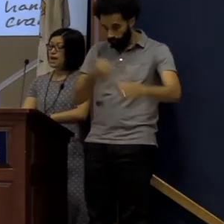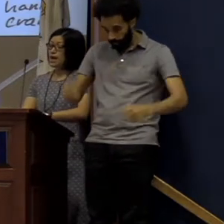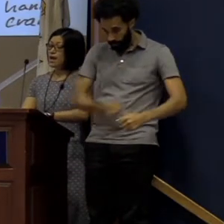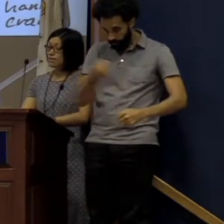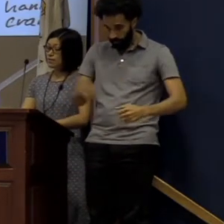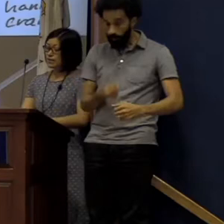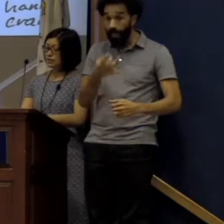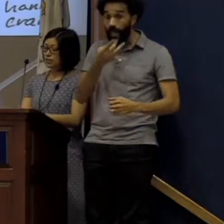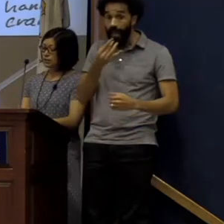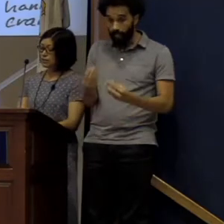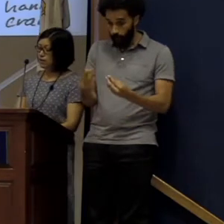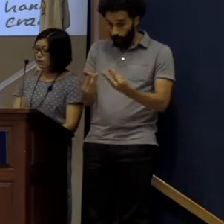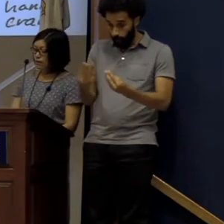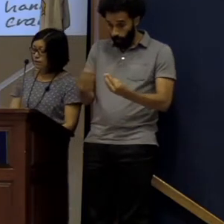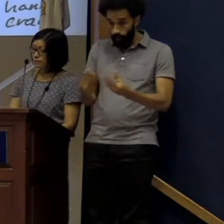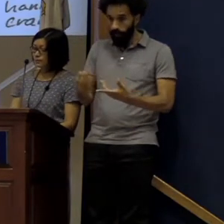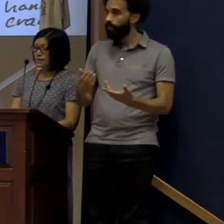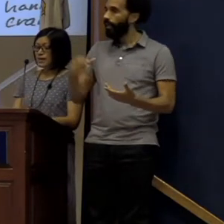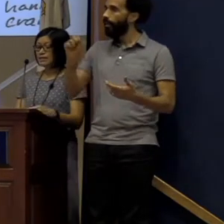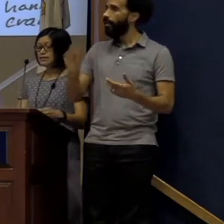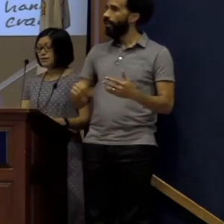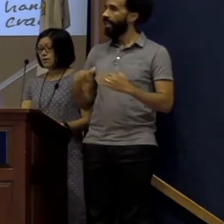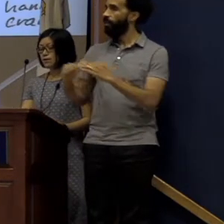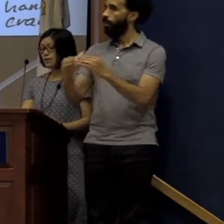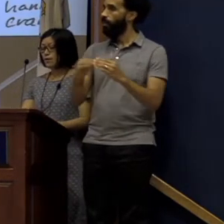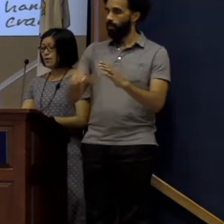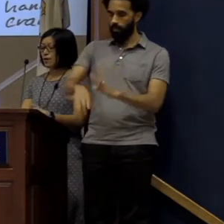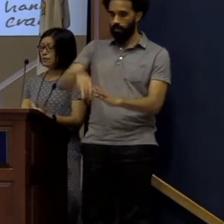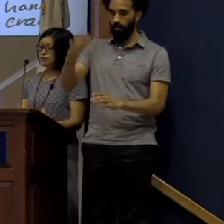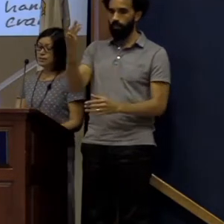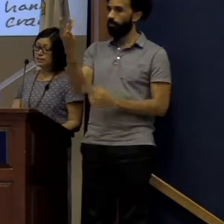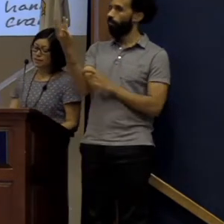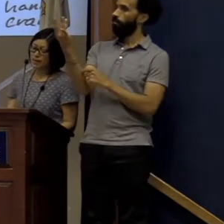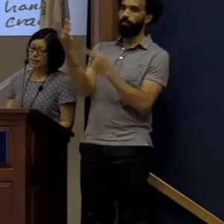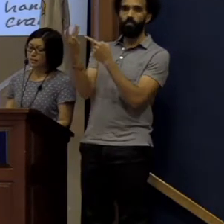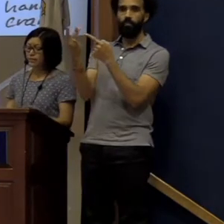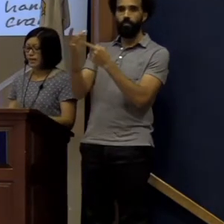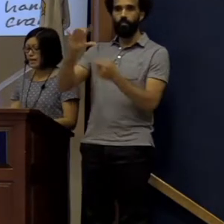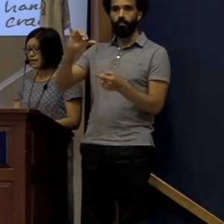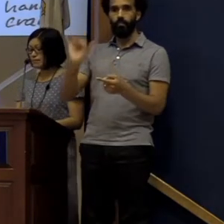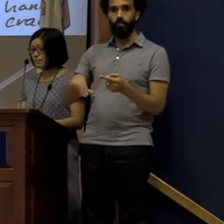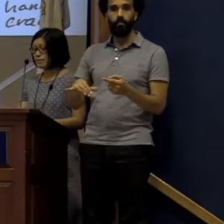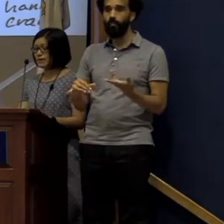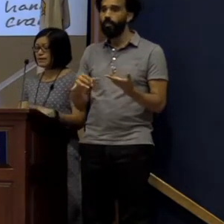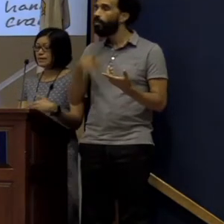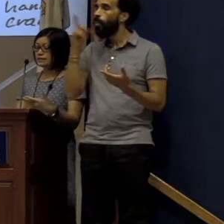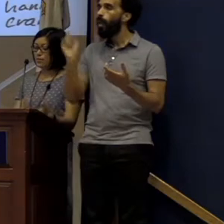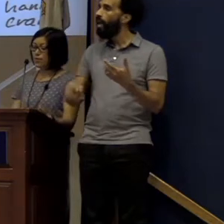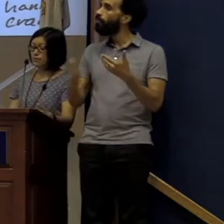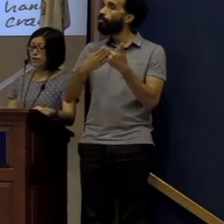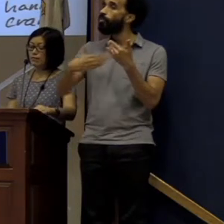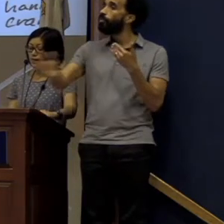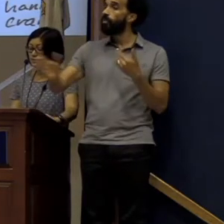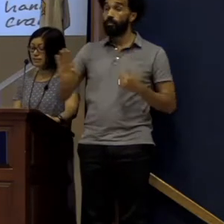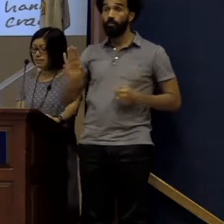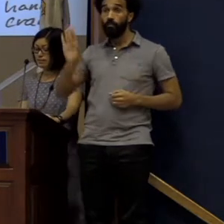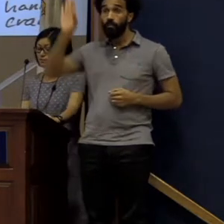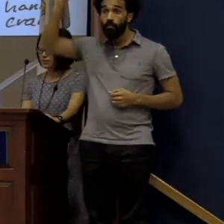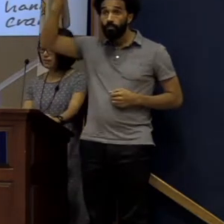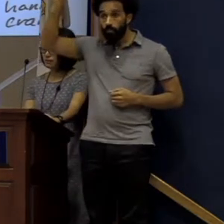everyone has a chance to be called on, it is no longer oh, I want to participate and I put my hand up It's more of you have to answer because you've been called on